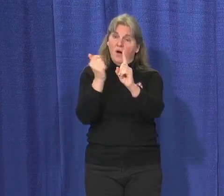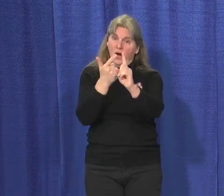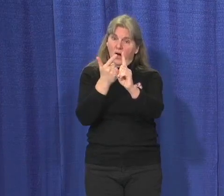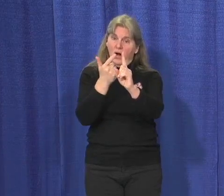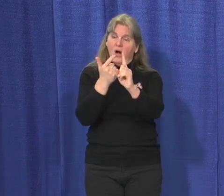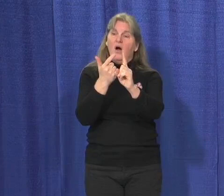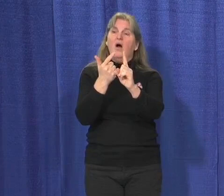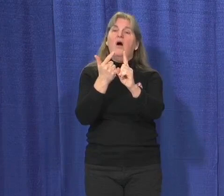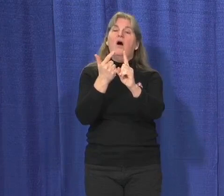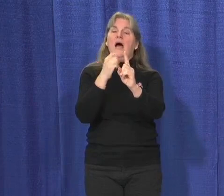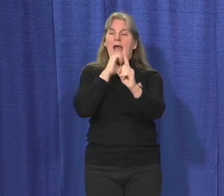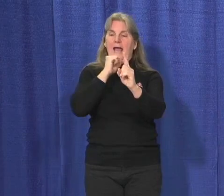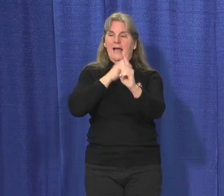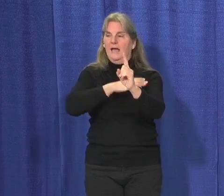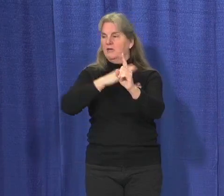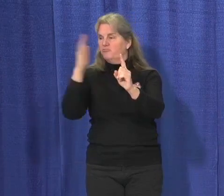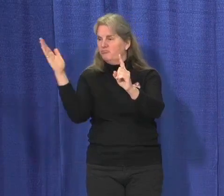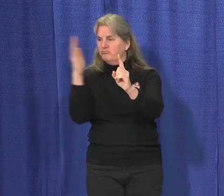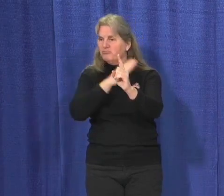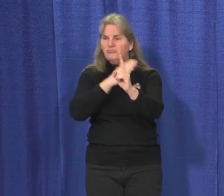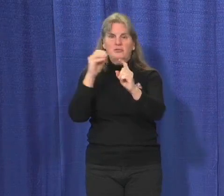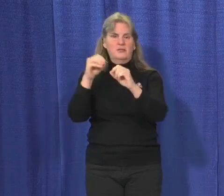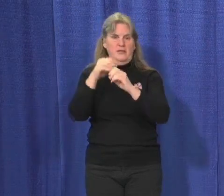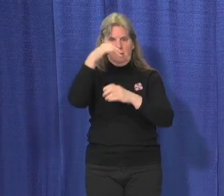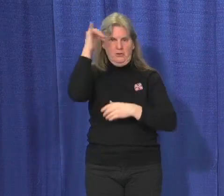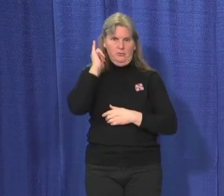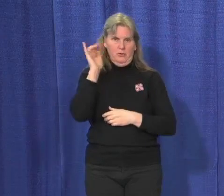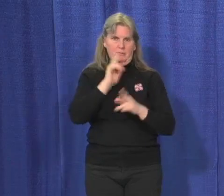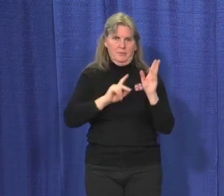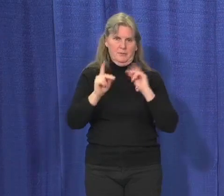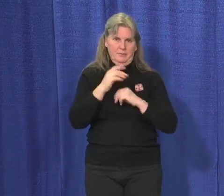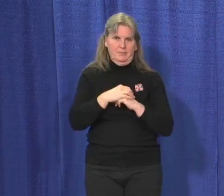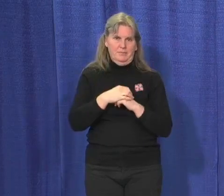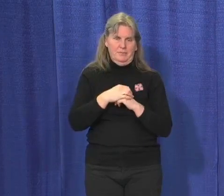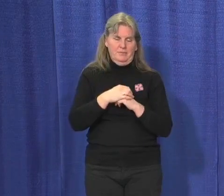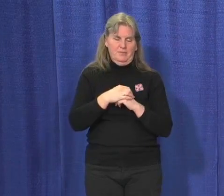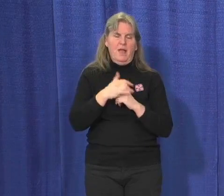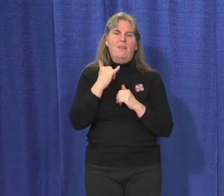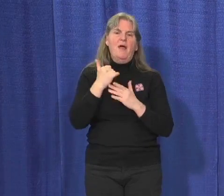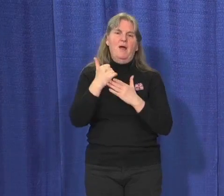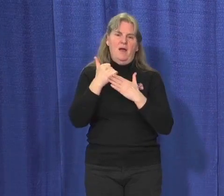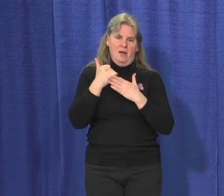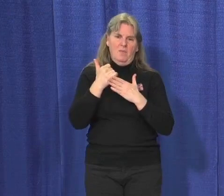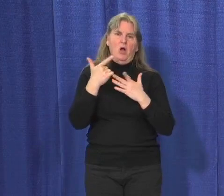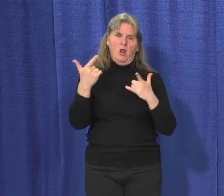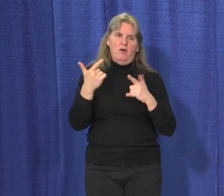all segments I think would be a good number your. I think that would put us in a